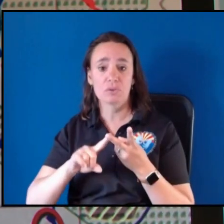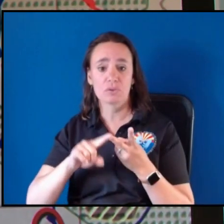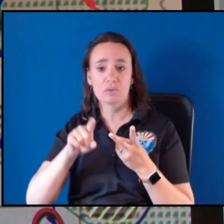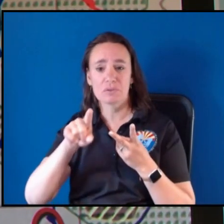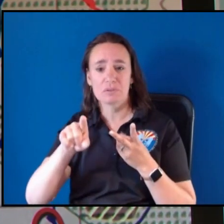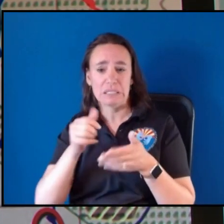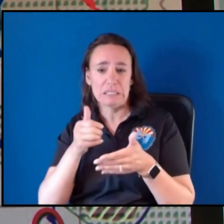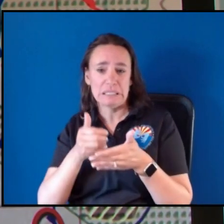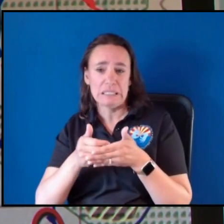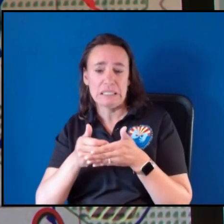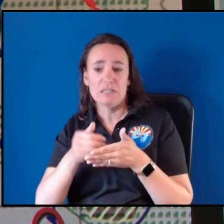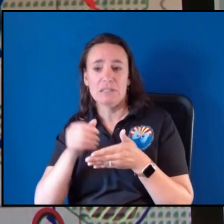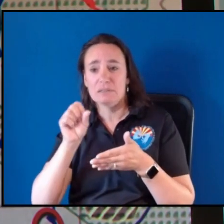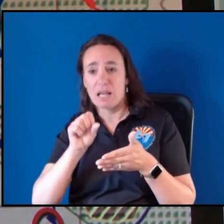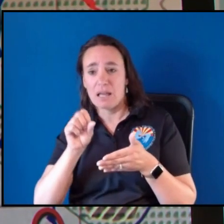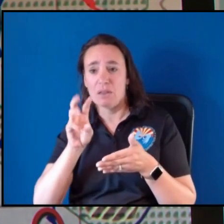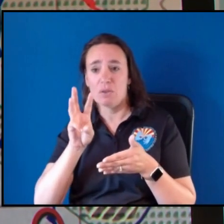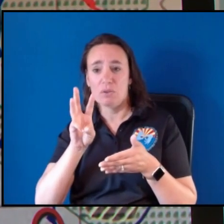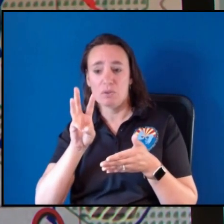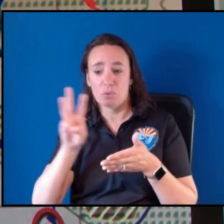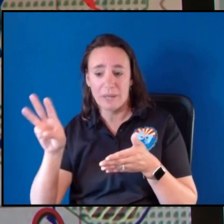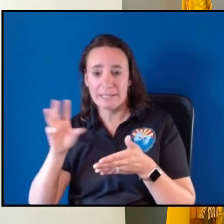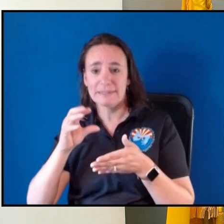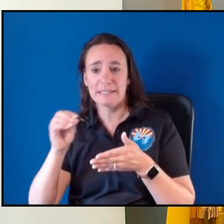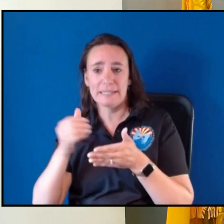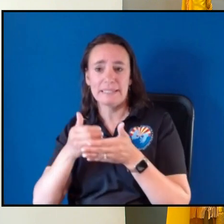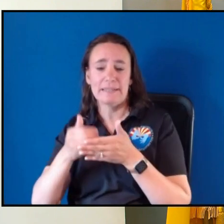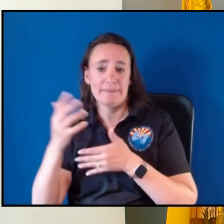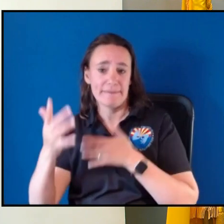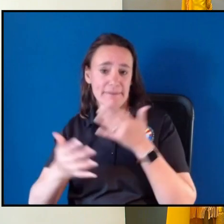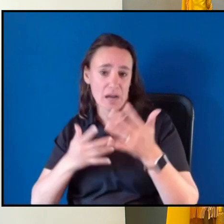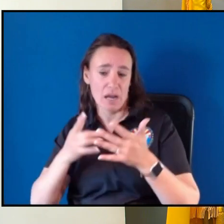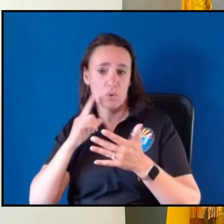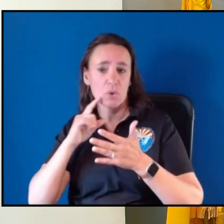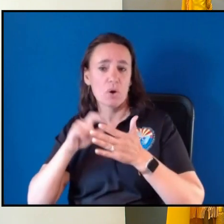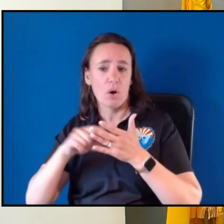we'll see more clouds in the afternoon. They'll be thicker